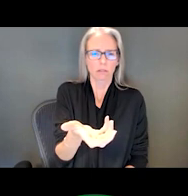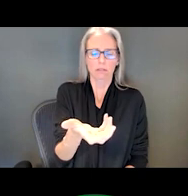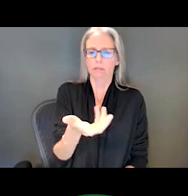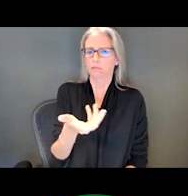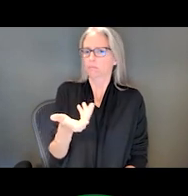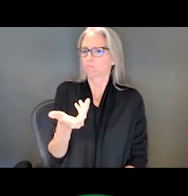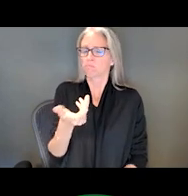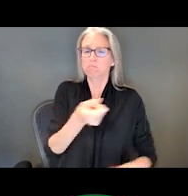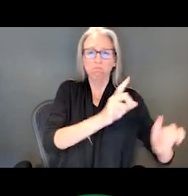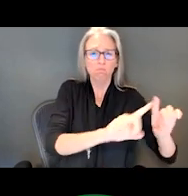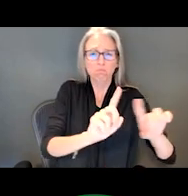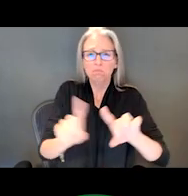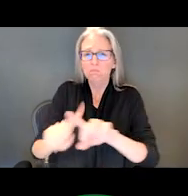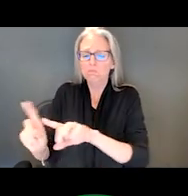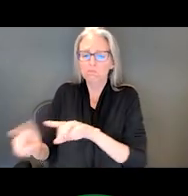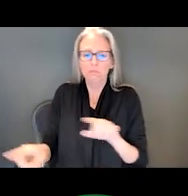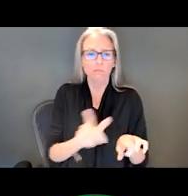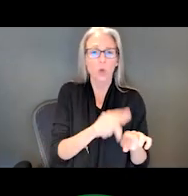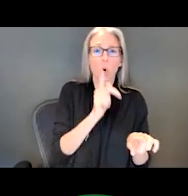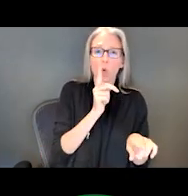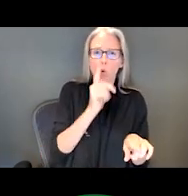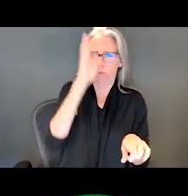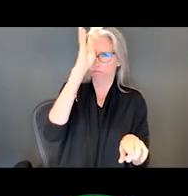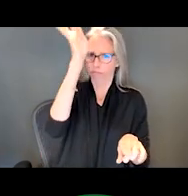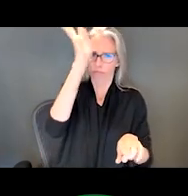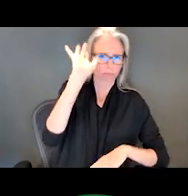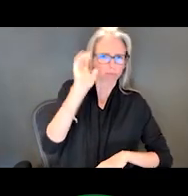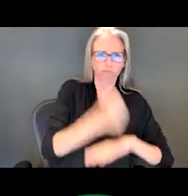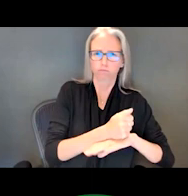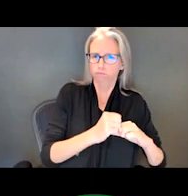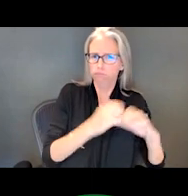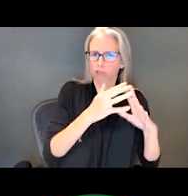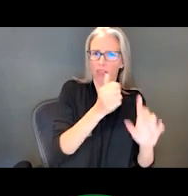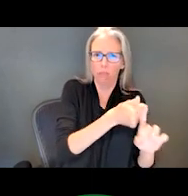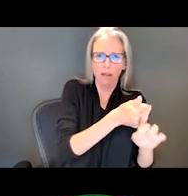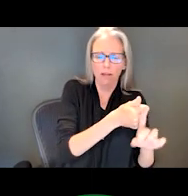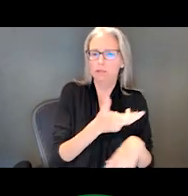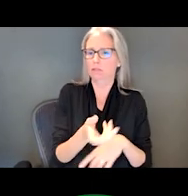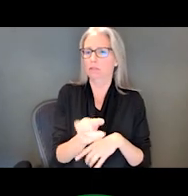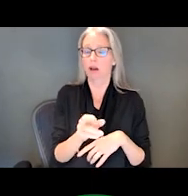Creating change. But what we also know is there are a lot of voices that are curtailed